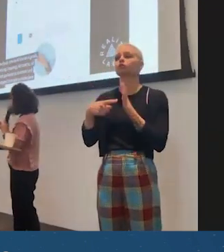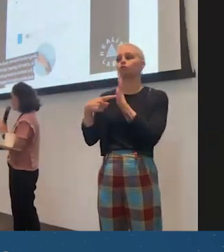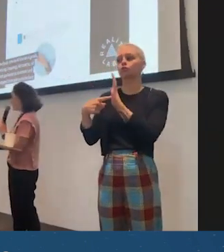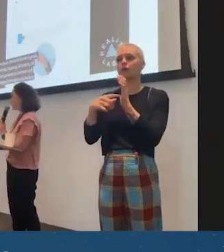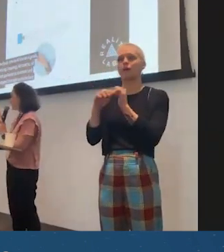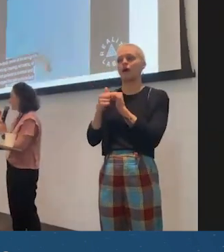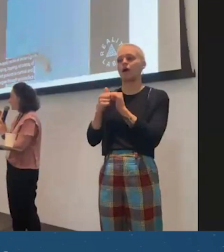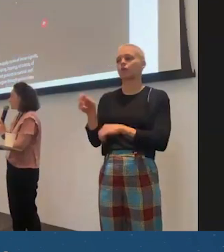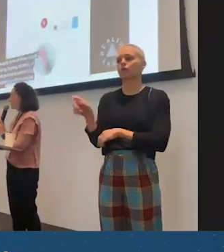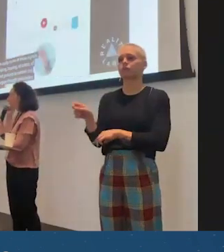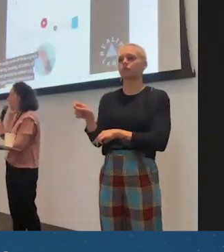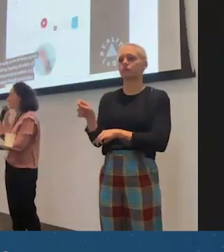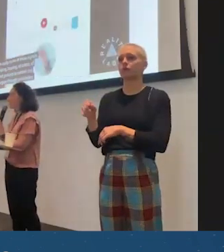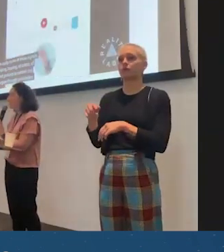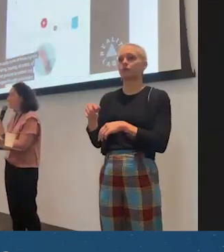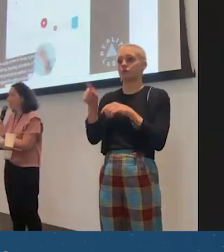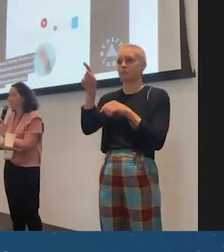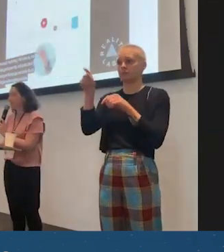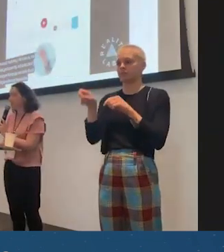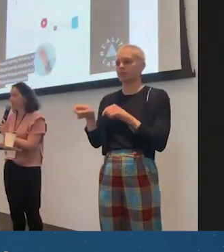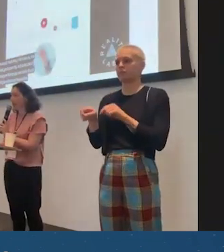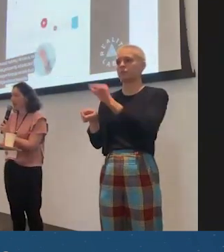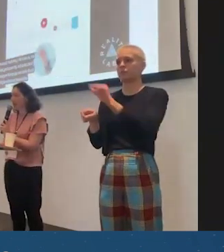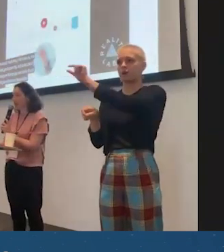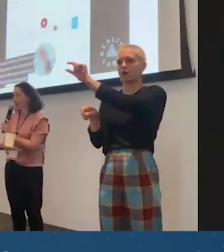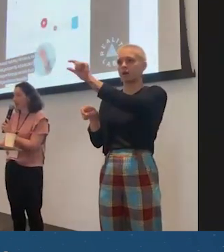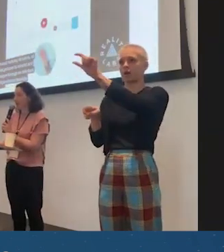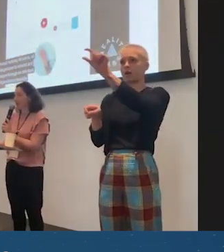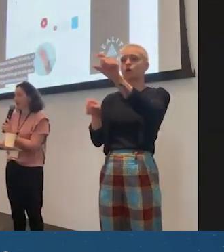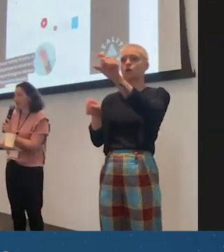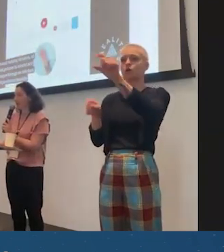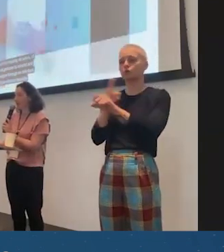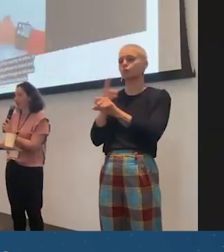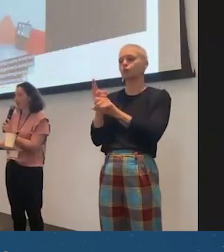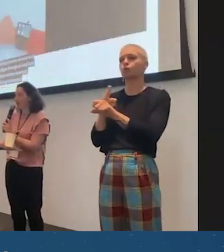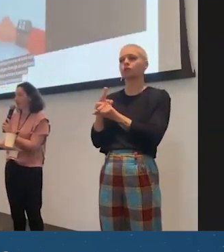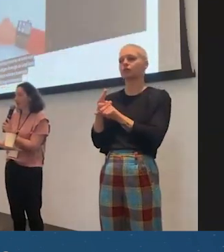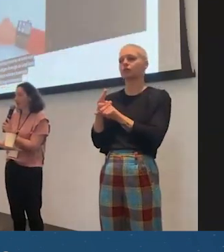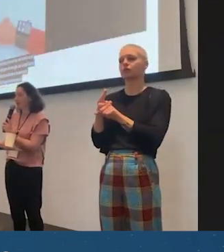also just simply using the signals from that wristband.